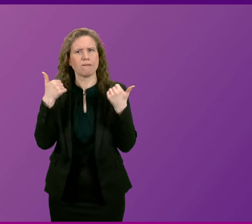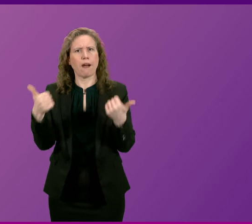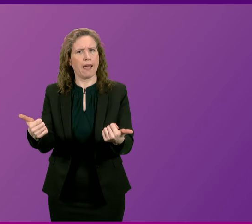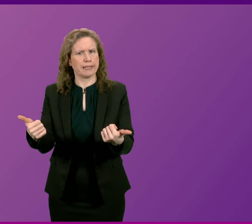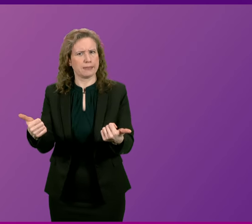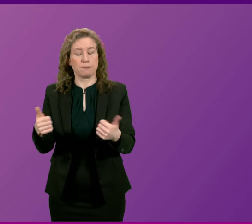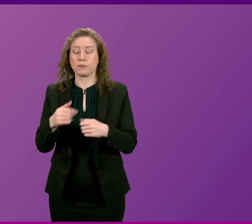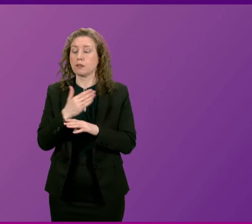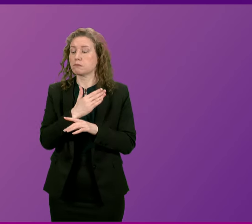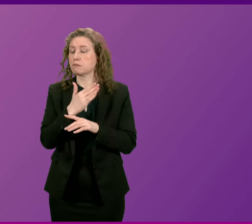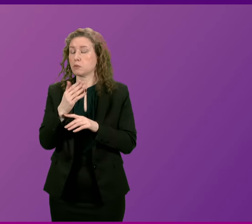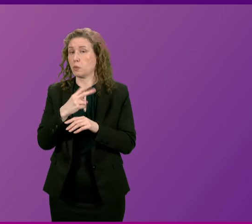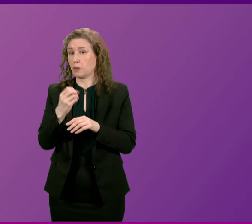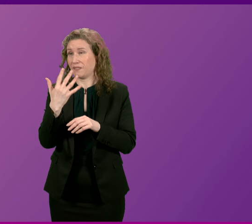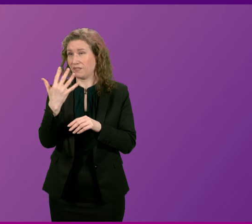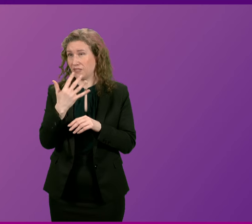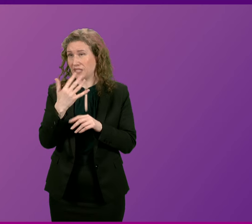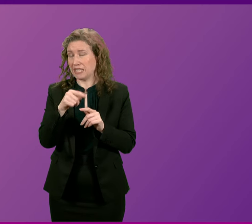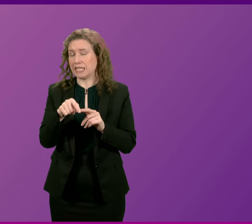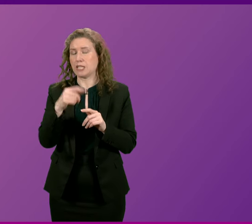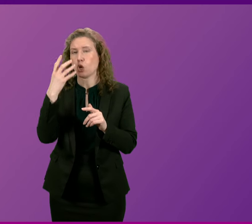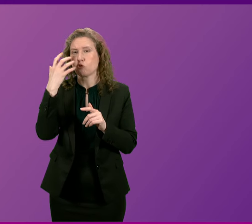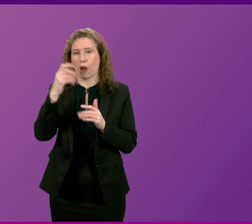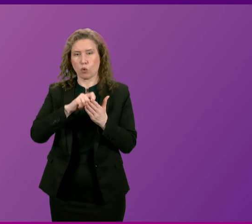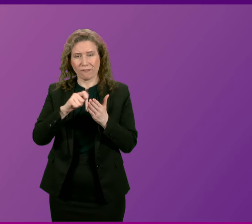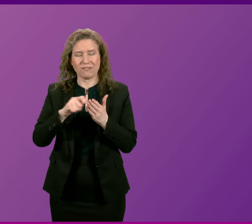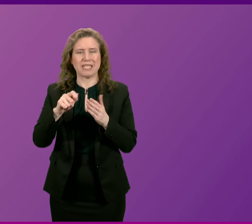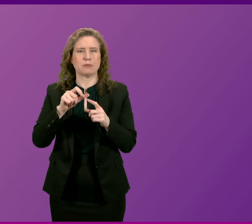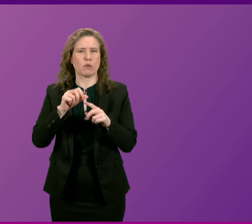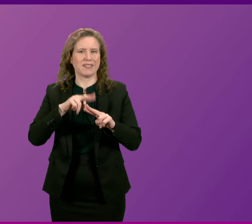In 2015, the Crown Office and Procurator Fiscal Service was not provided with